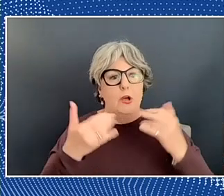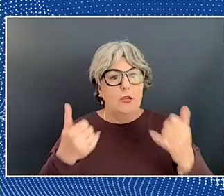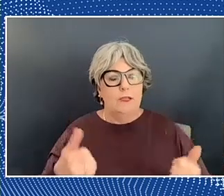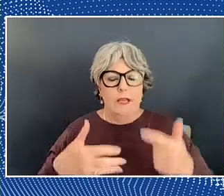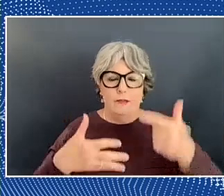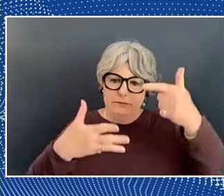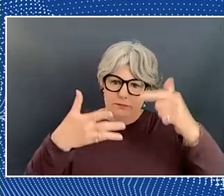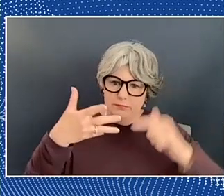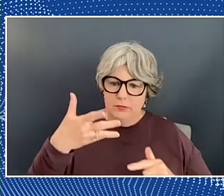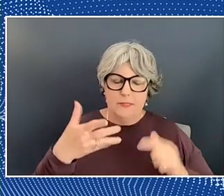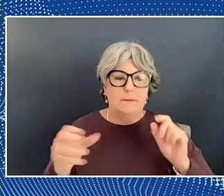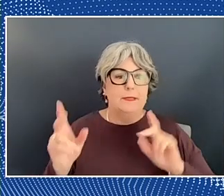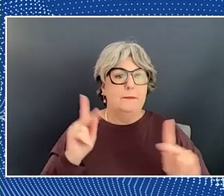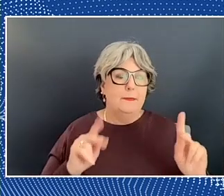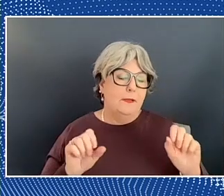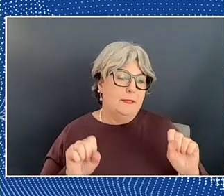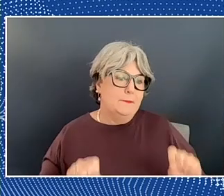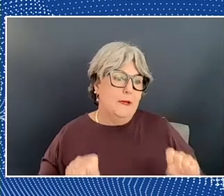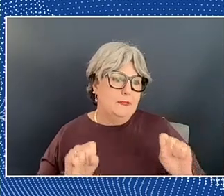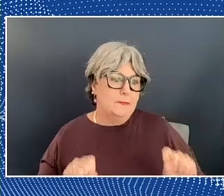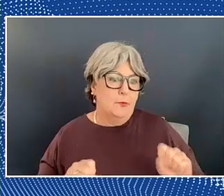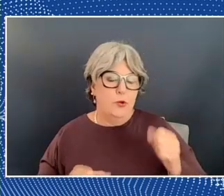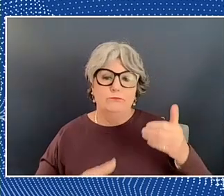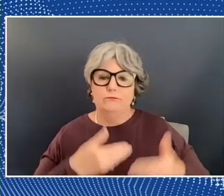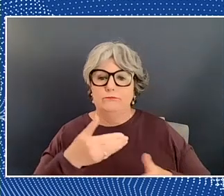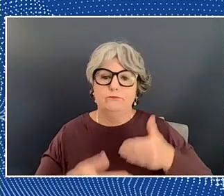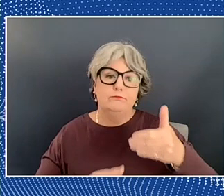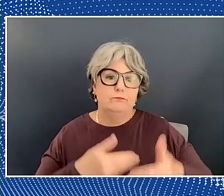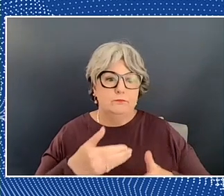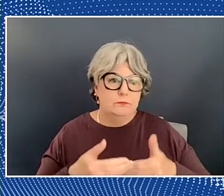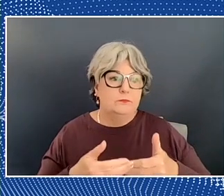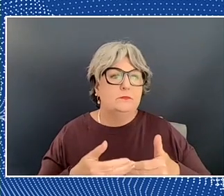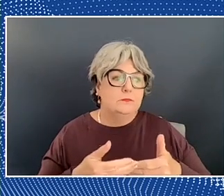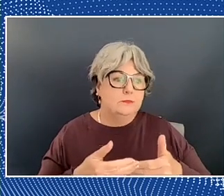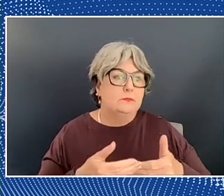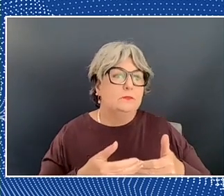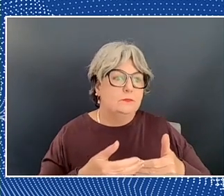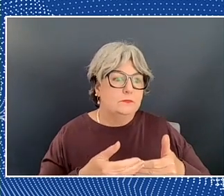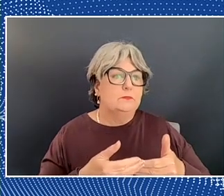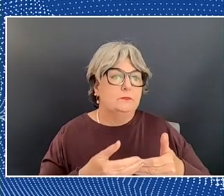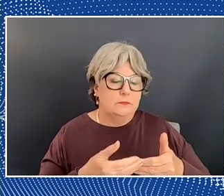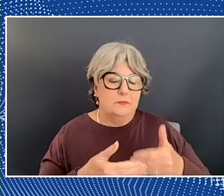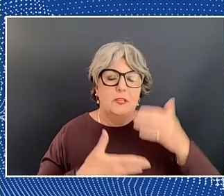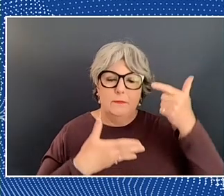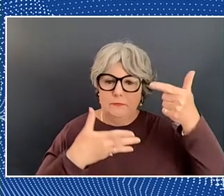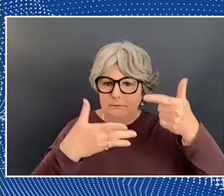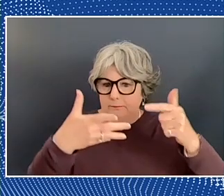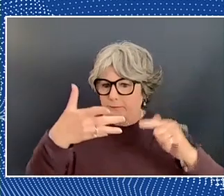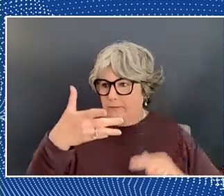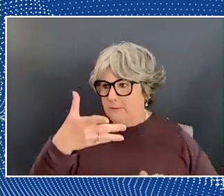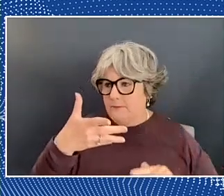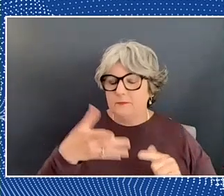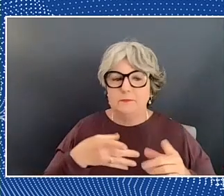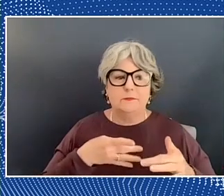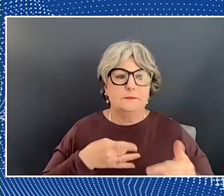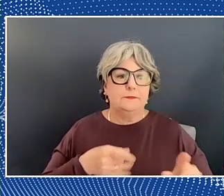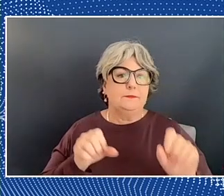many people as possible and keep the- keep our flow moving as efficiently and effectively as possible.